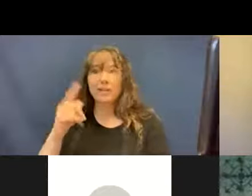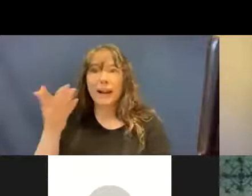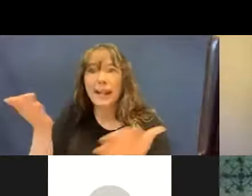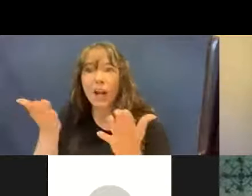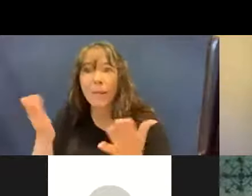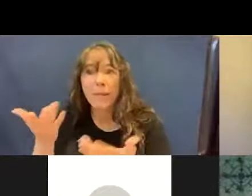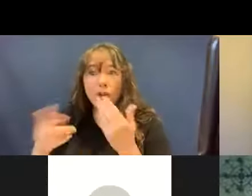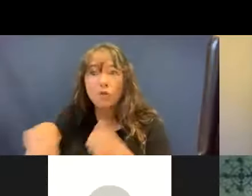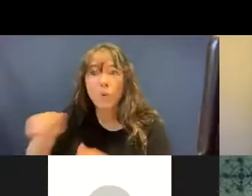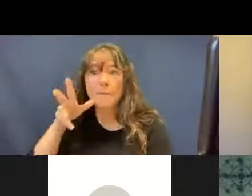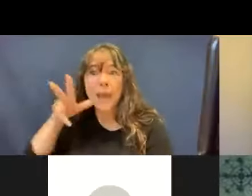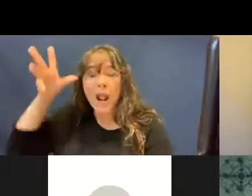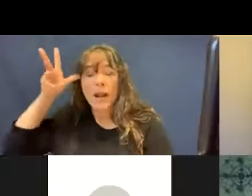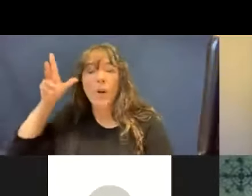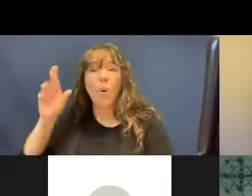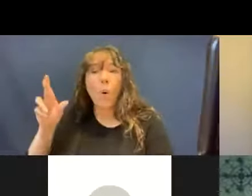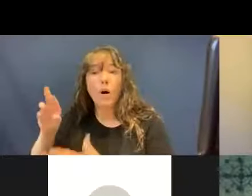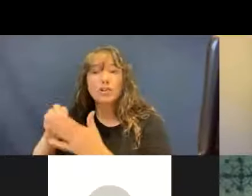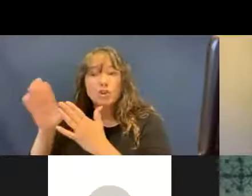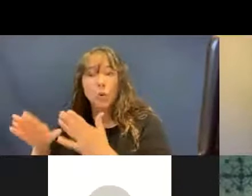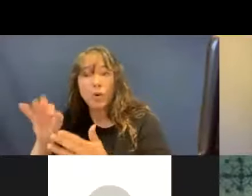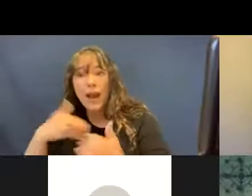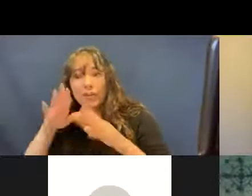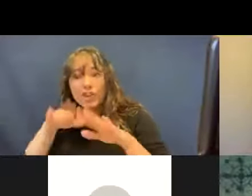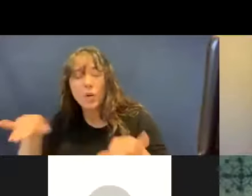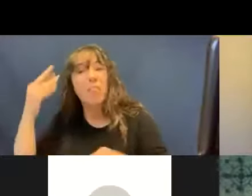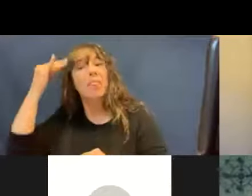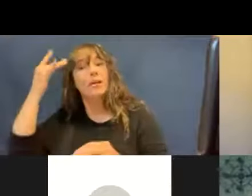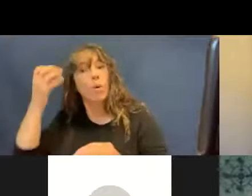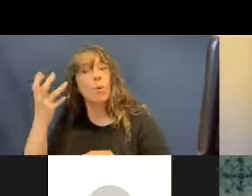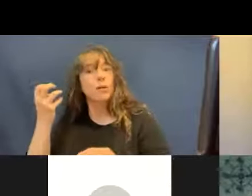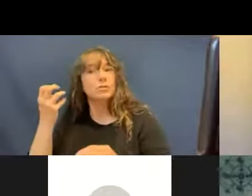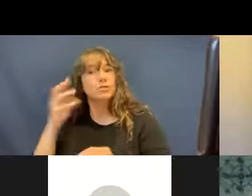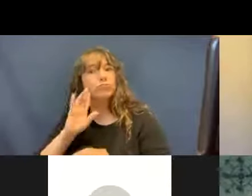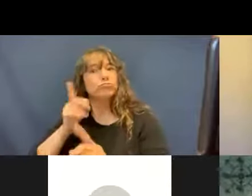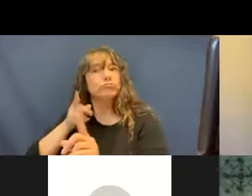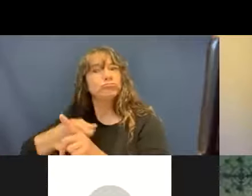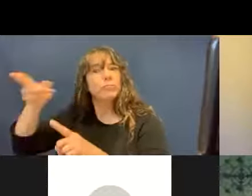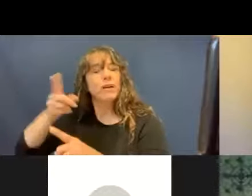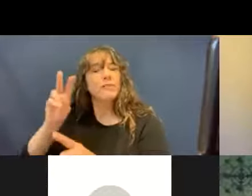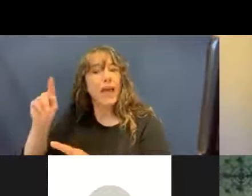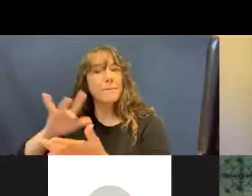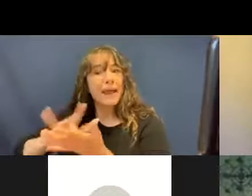or a student of a child who's thinking they want to go into veterinary medicine or is